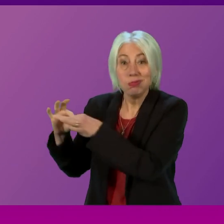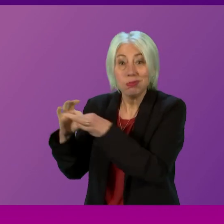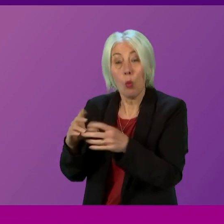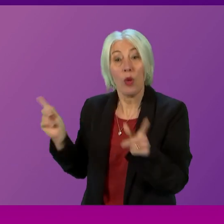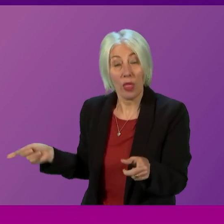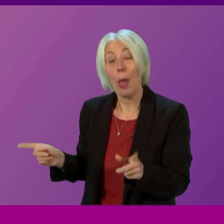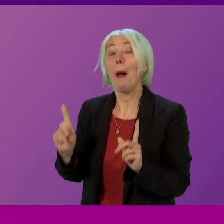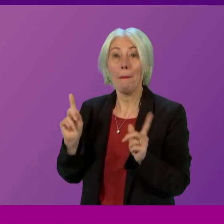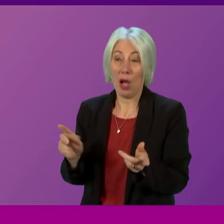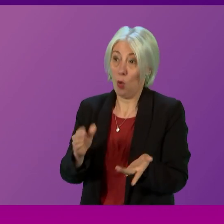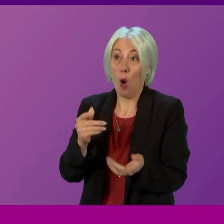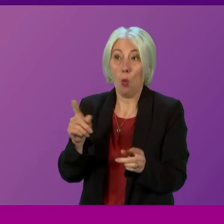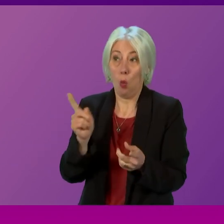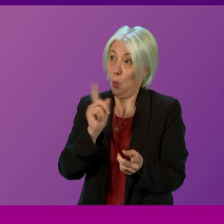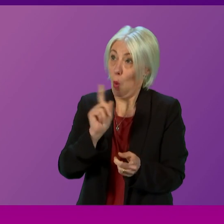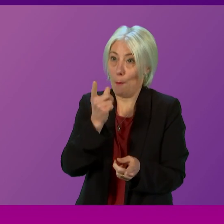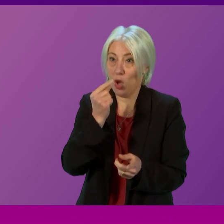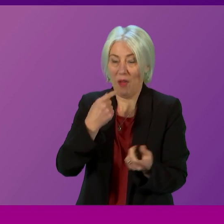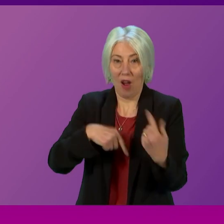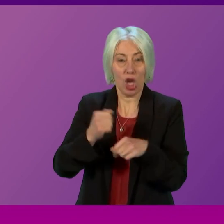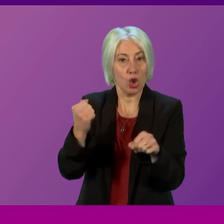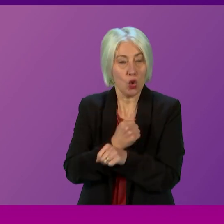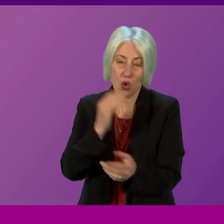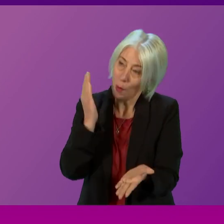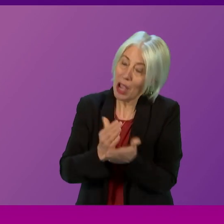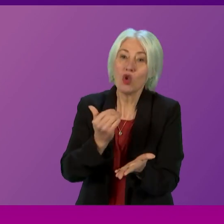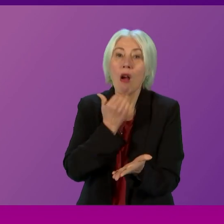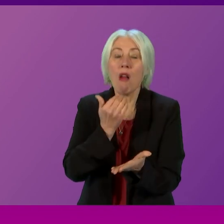to do everything that we can to ensure adequate supply, and that is what we will continue to do.